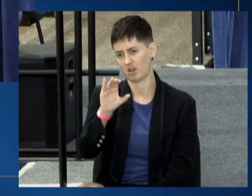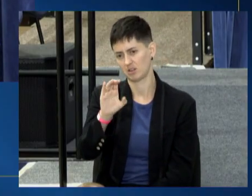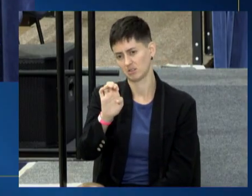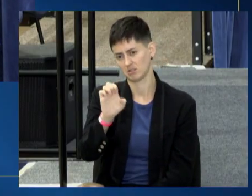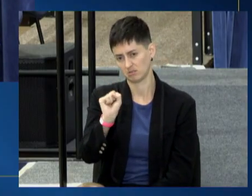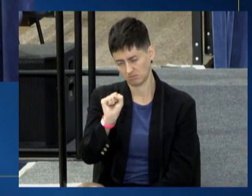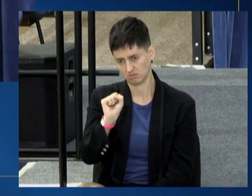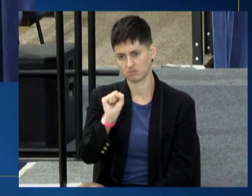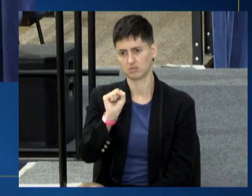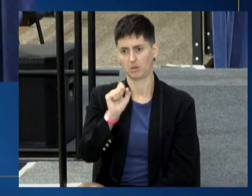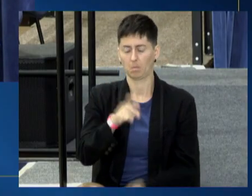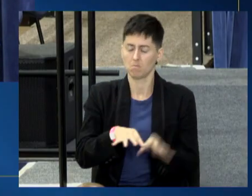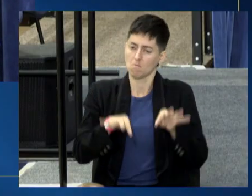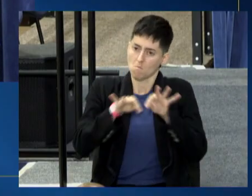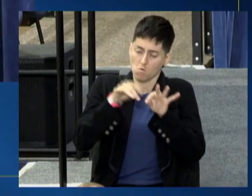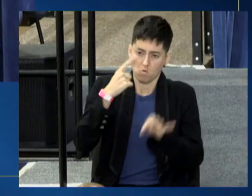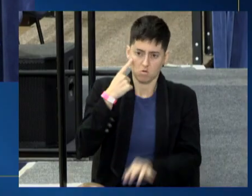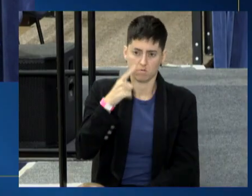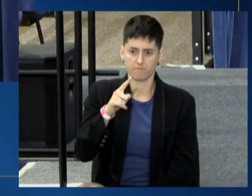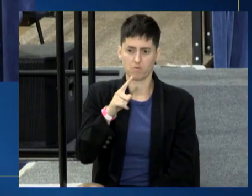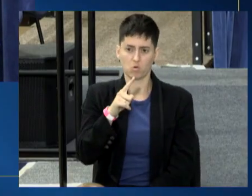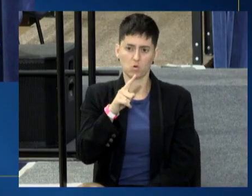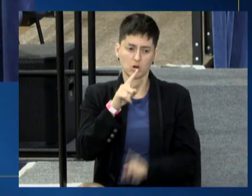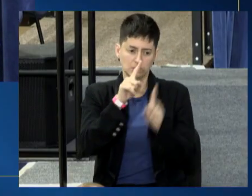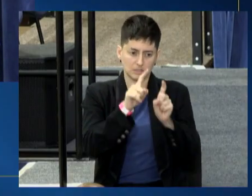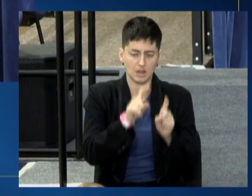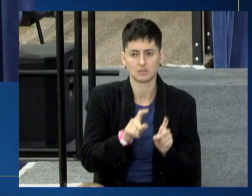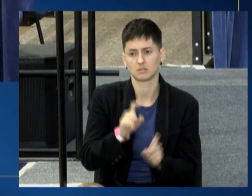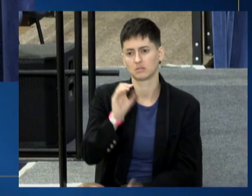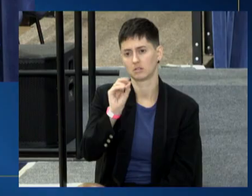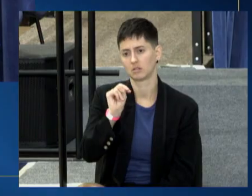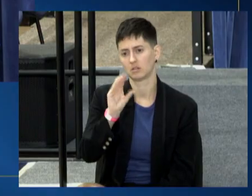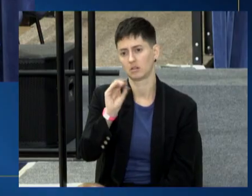oncology. We also have the Center for Biologic Evaluation and Research. This